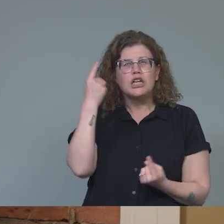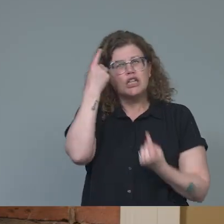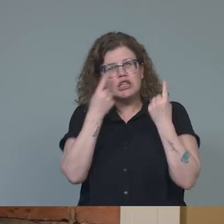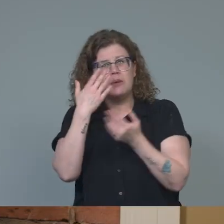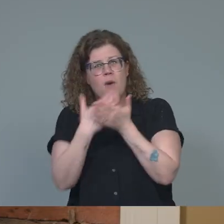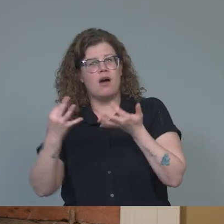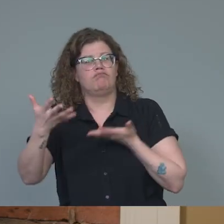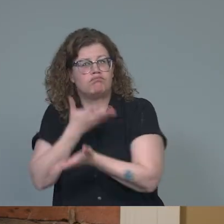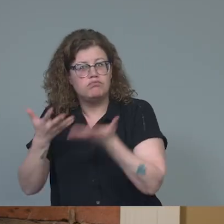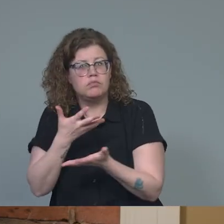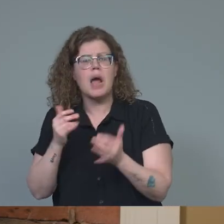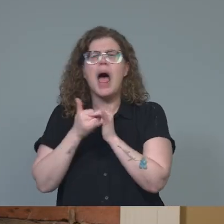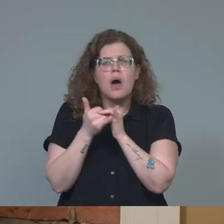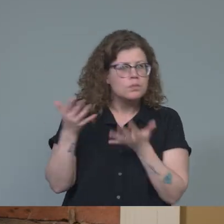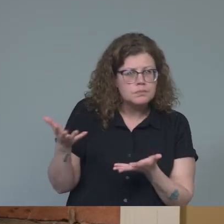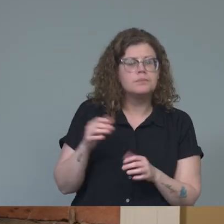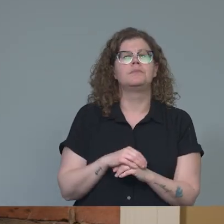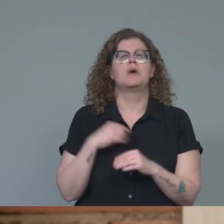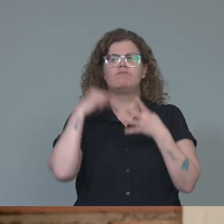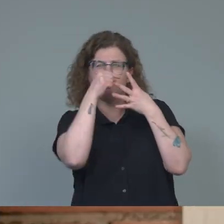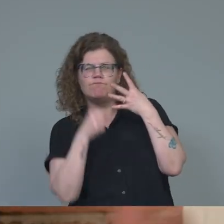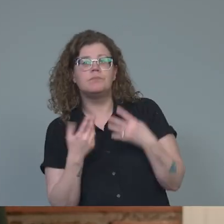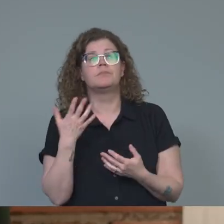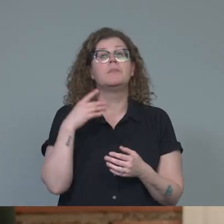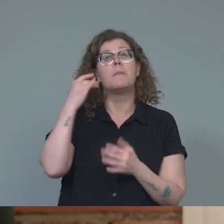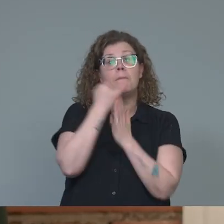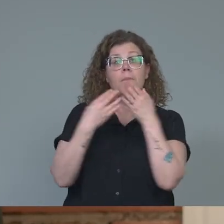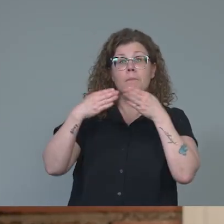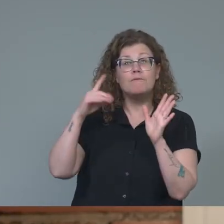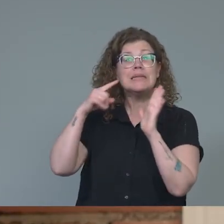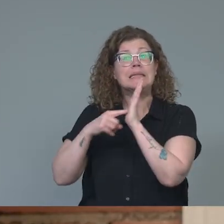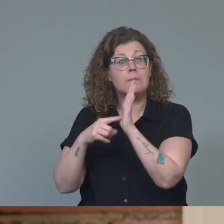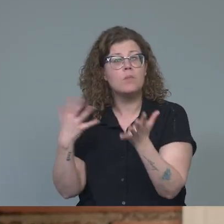considered engagement as a part of the public art process. So for instance research. While